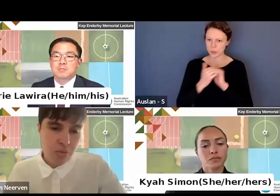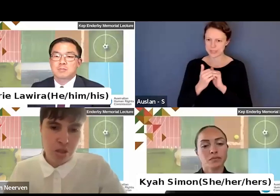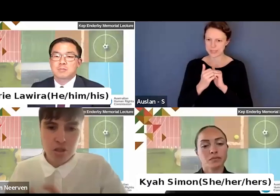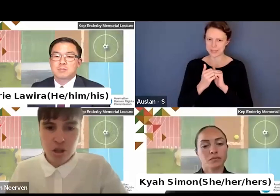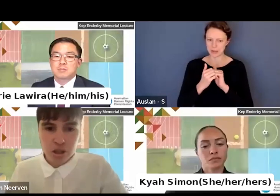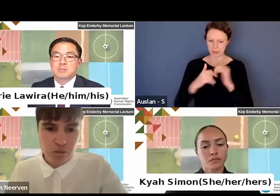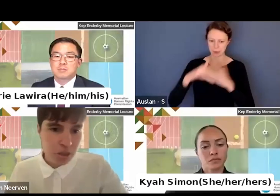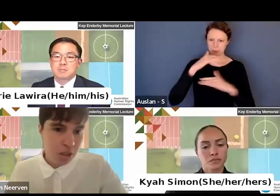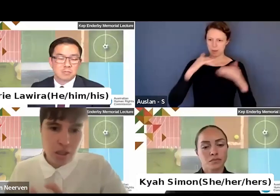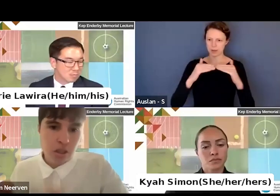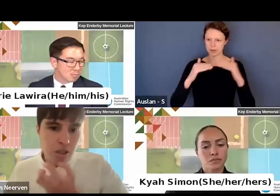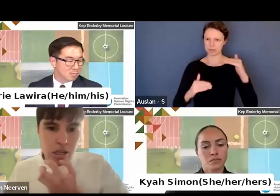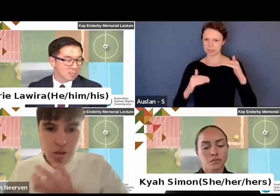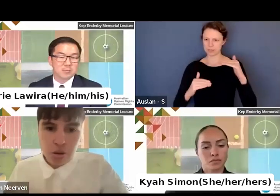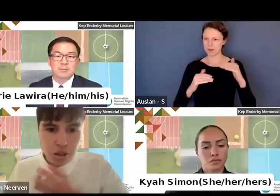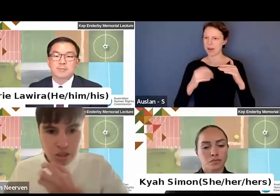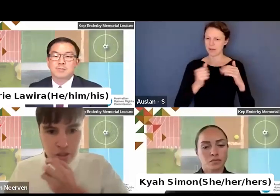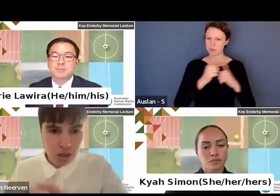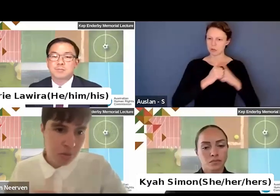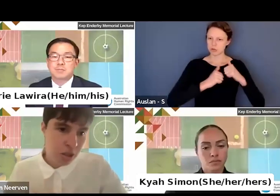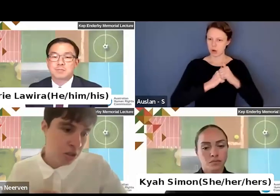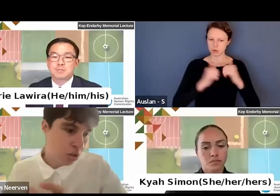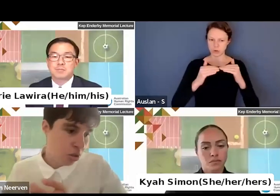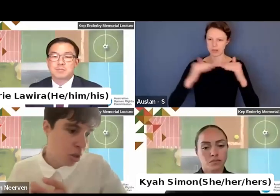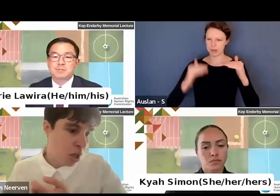which is not limited to the inequalities, are not limited to,